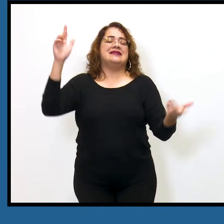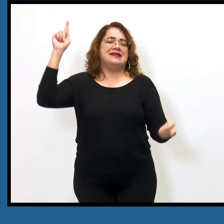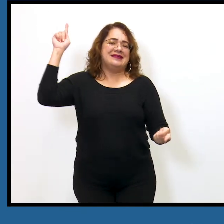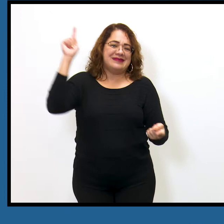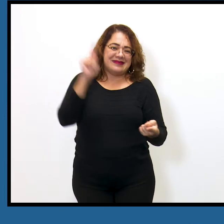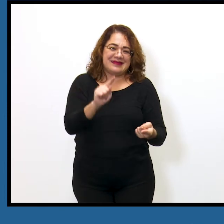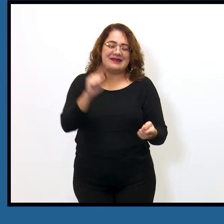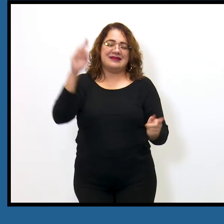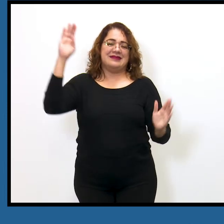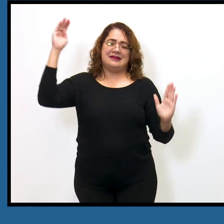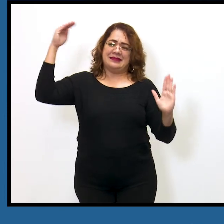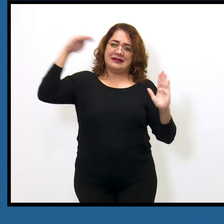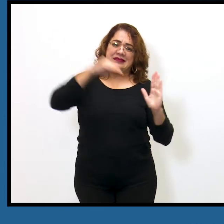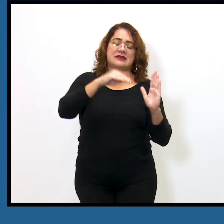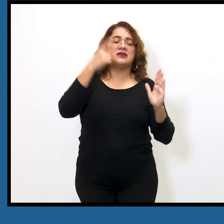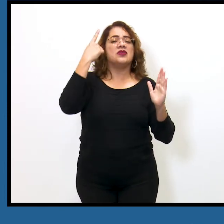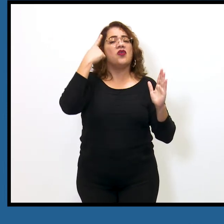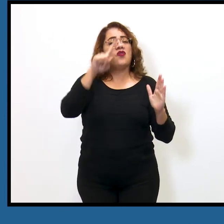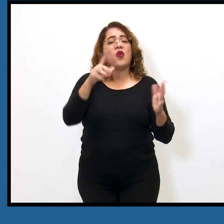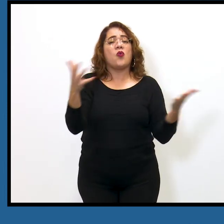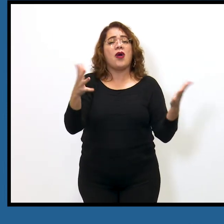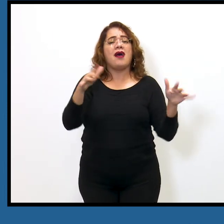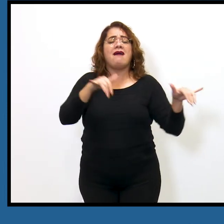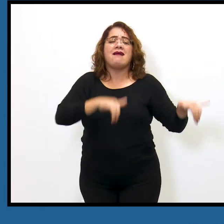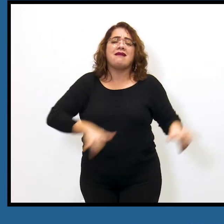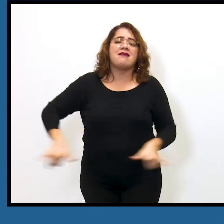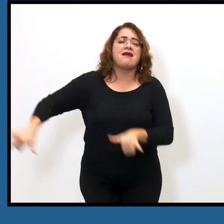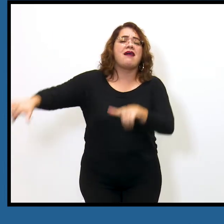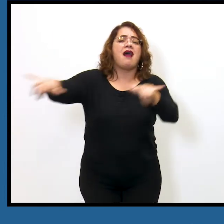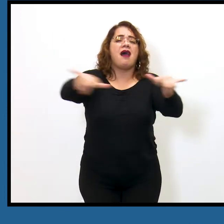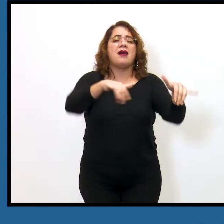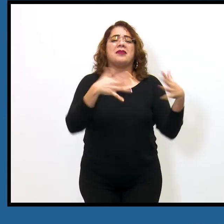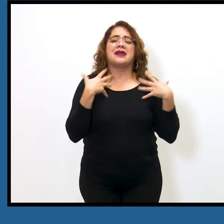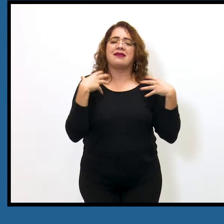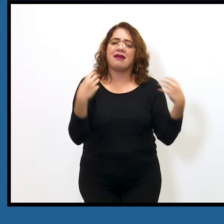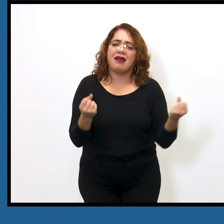for the common good of our city, our community, and our businesses. This means making the hard